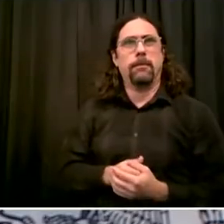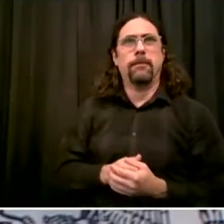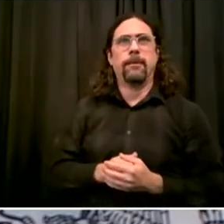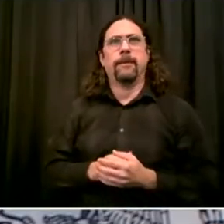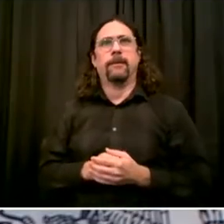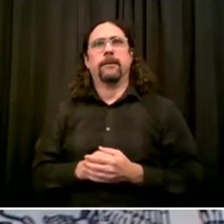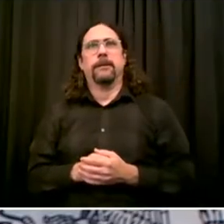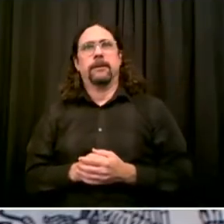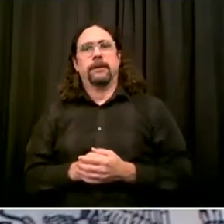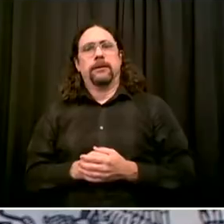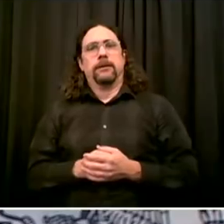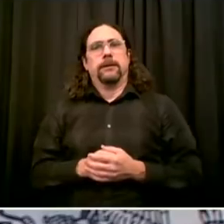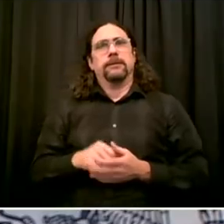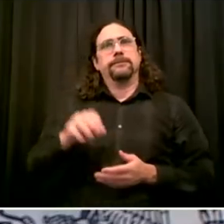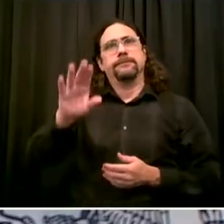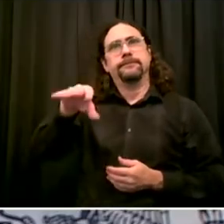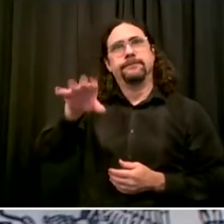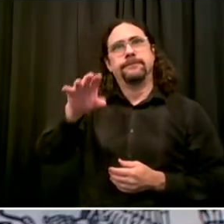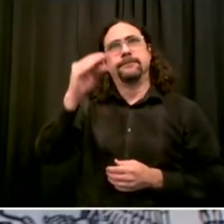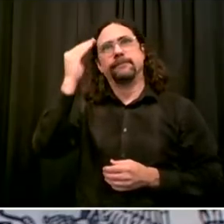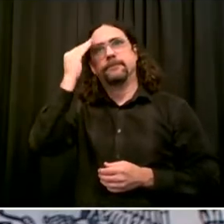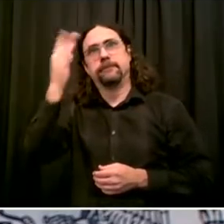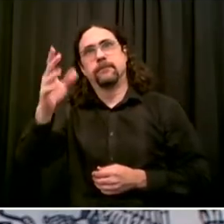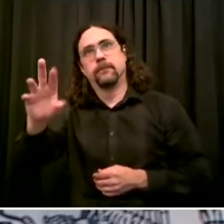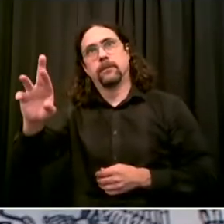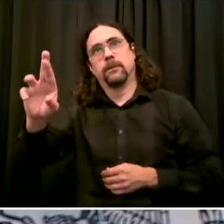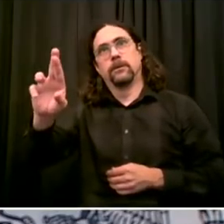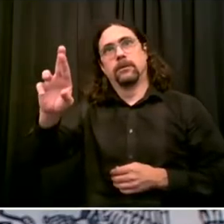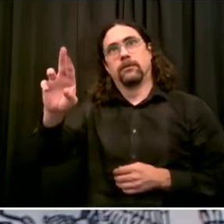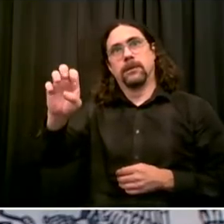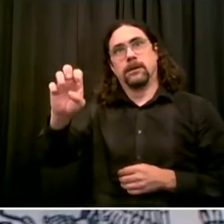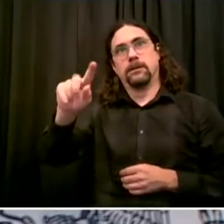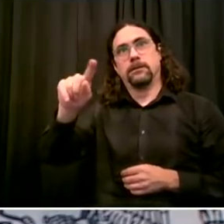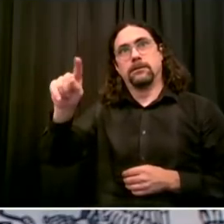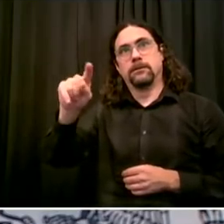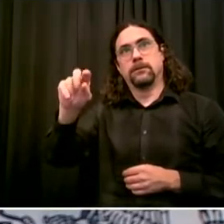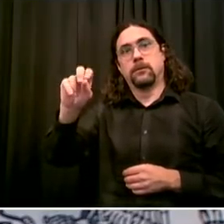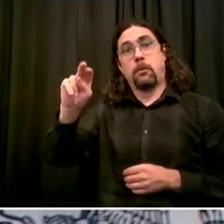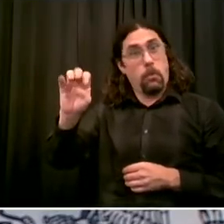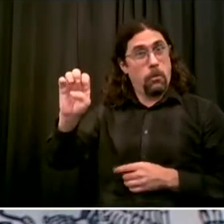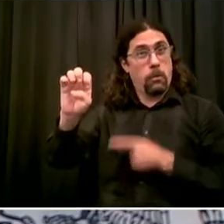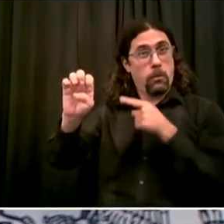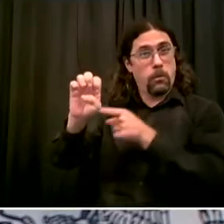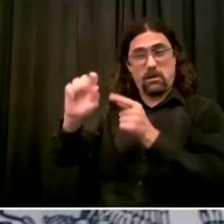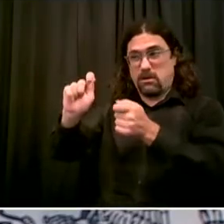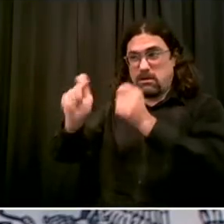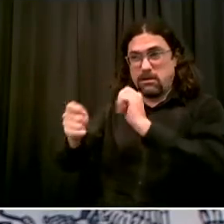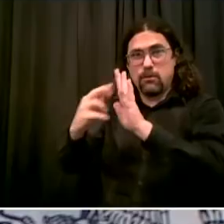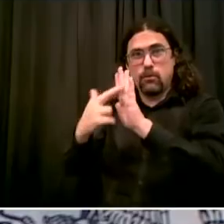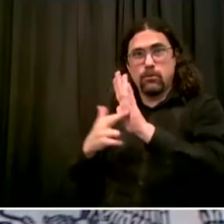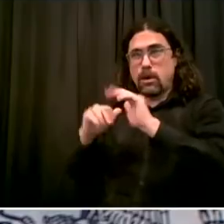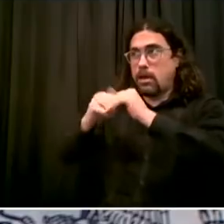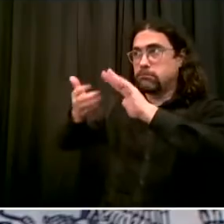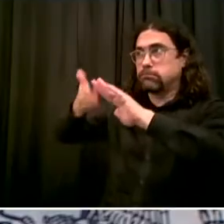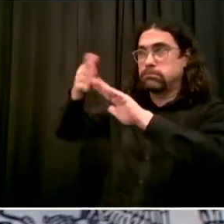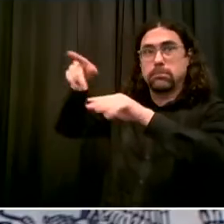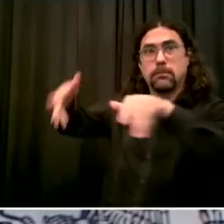PAPLCAITIN,O T NO one OF THE ONES SPONSORED OR SUPRPOTED SPECIFICALLY BY